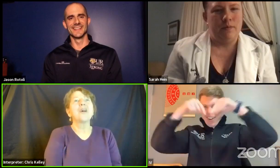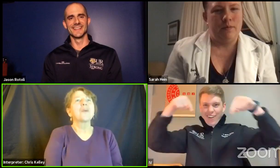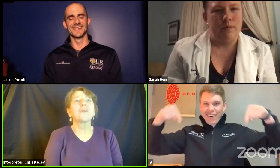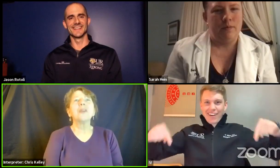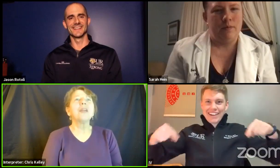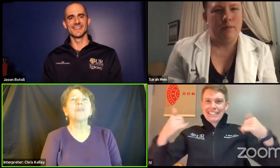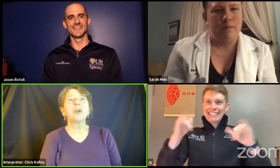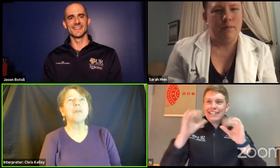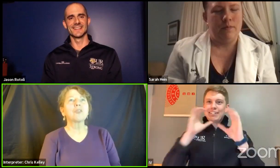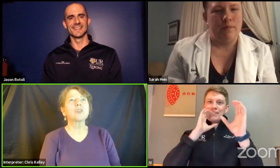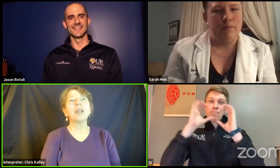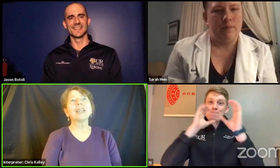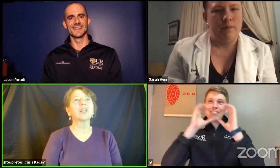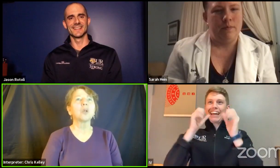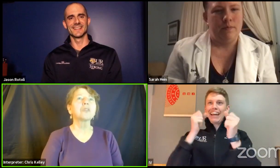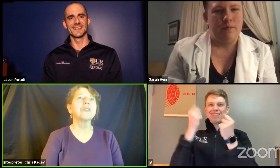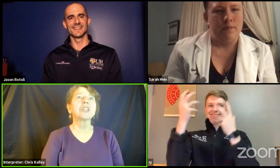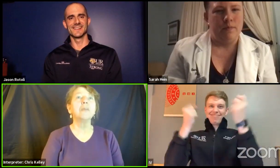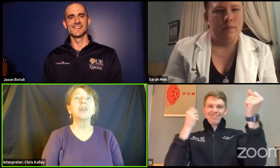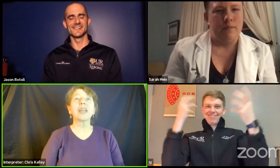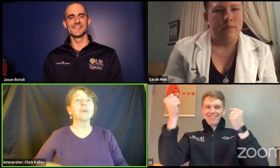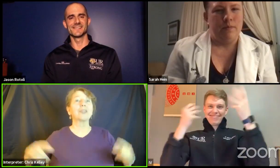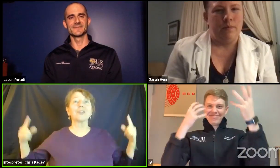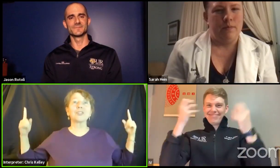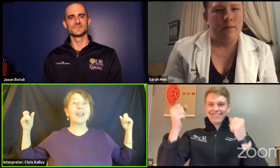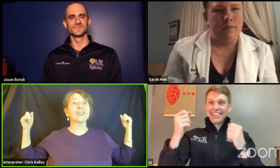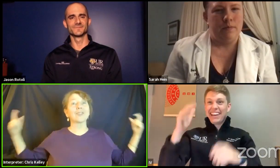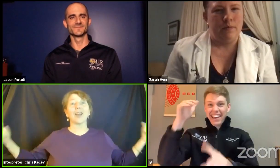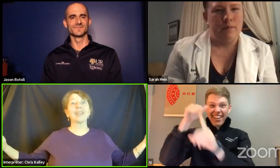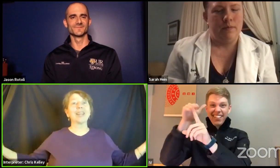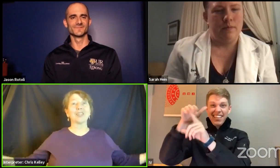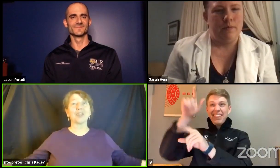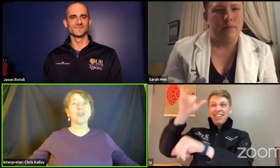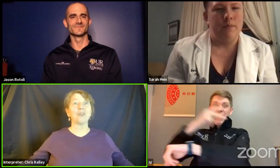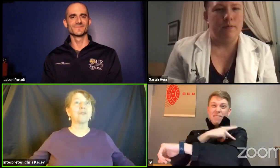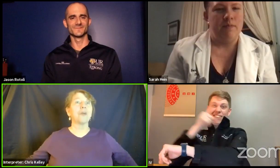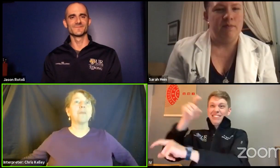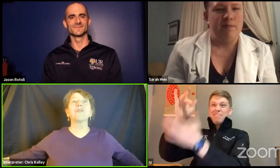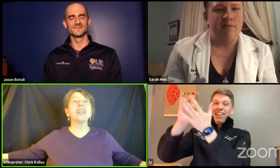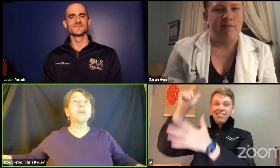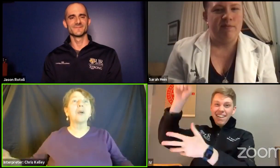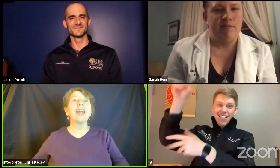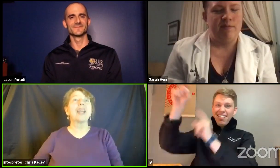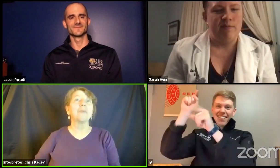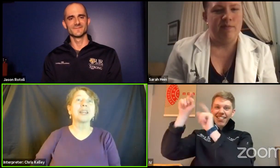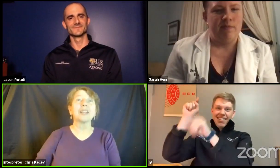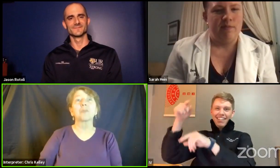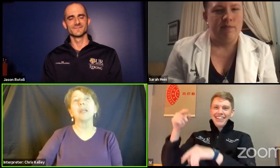hearing staff. We do have Deaf physicians, Deaf nurses, Deaf social workers and